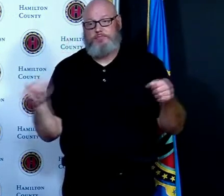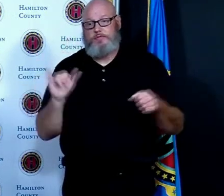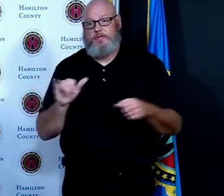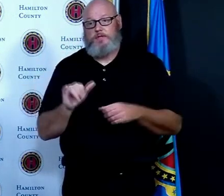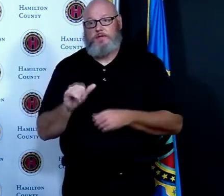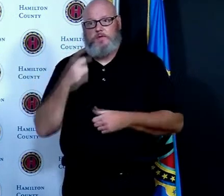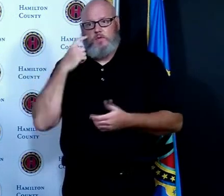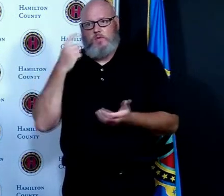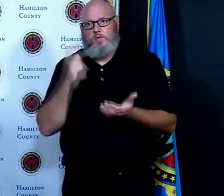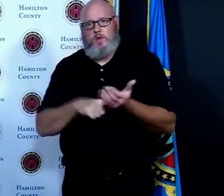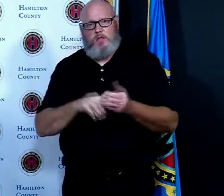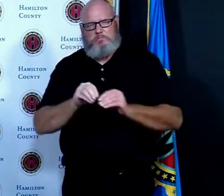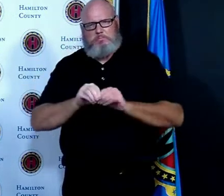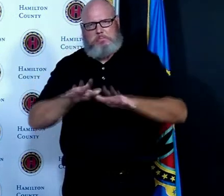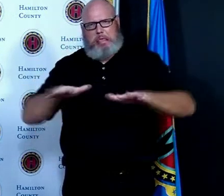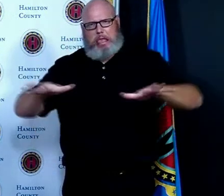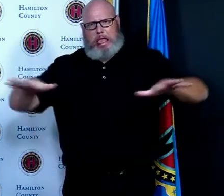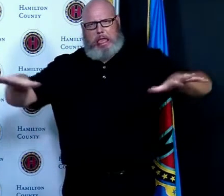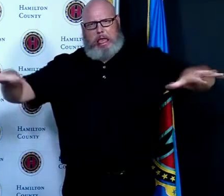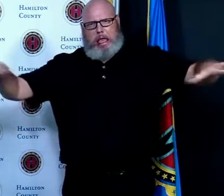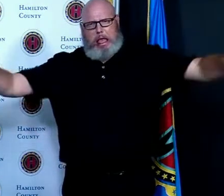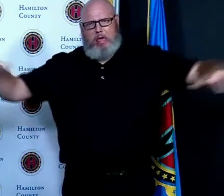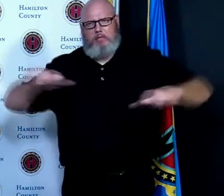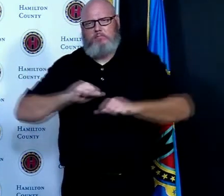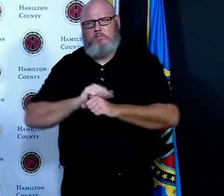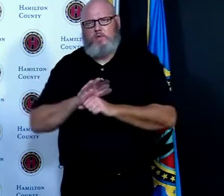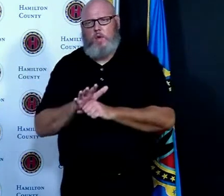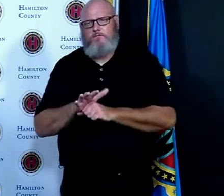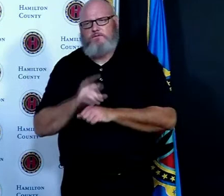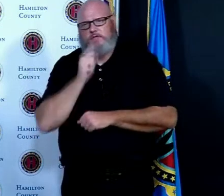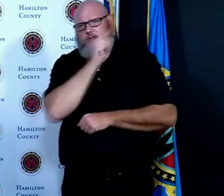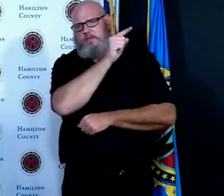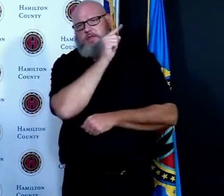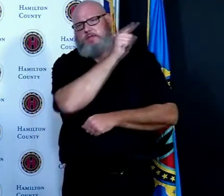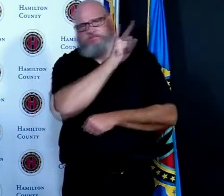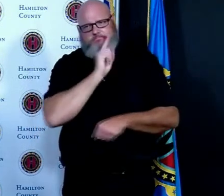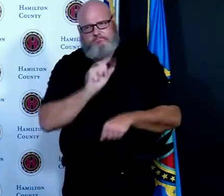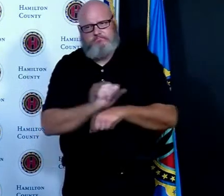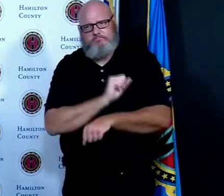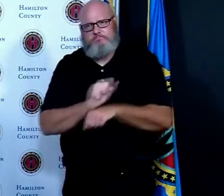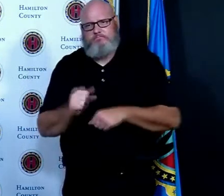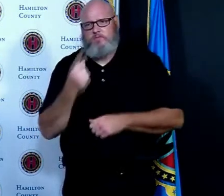and that that that event may indeed be at least one of the embers that is fueling